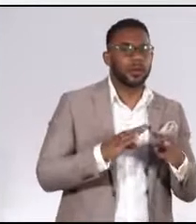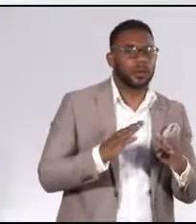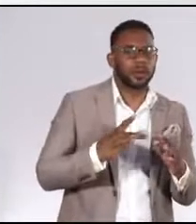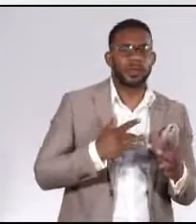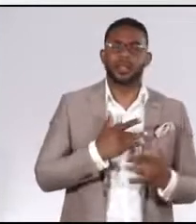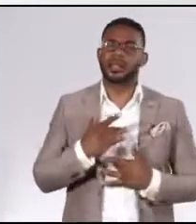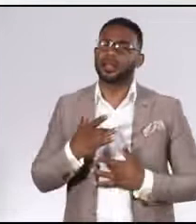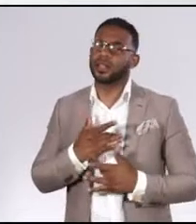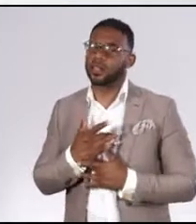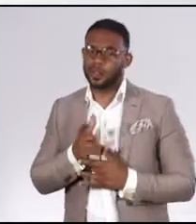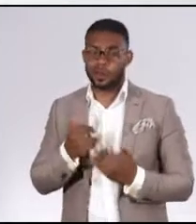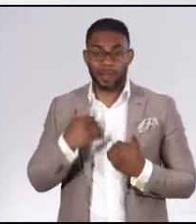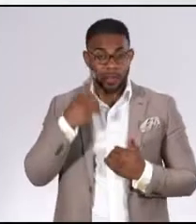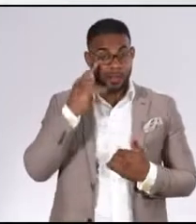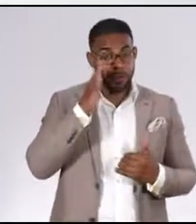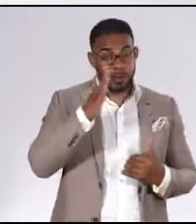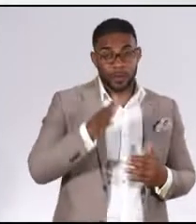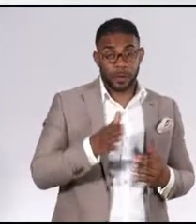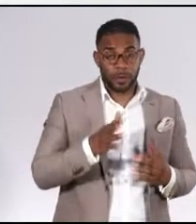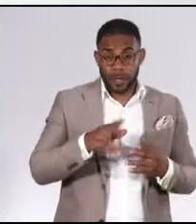You have for the future living with hearing loss.